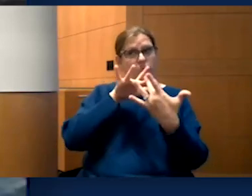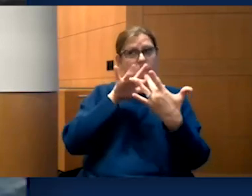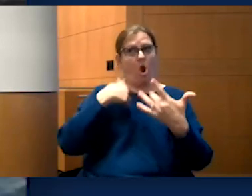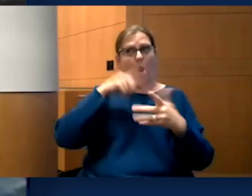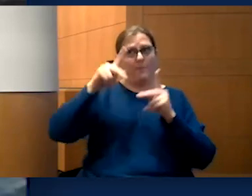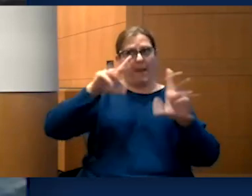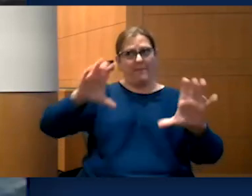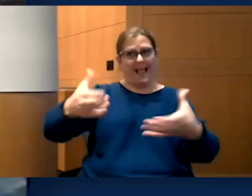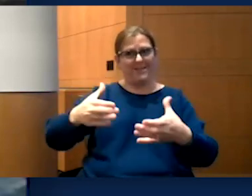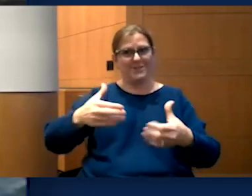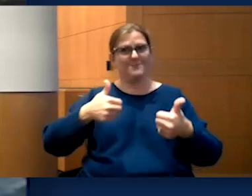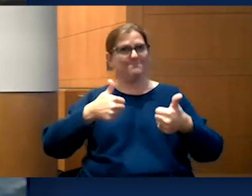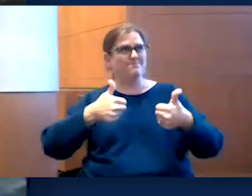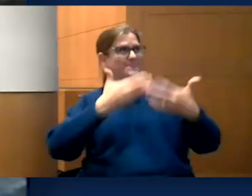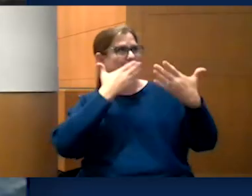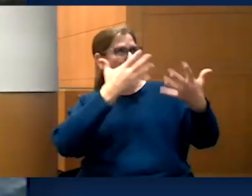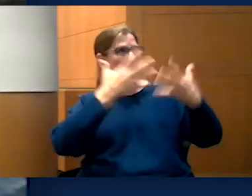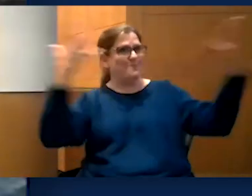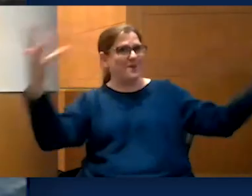So with that, I thank you very much.